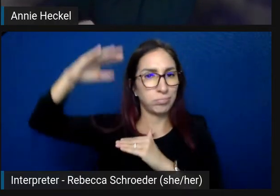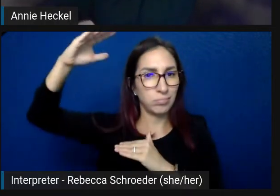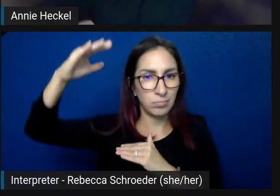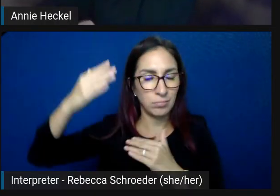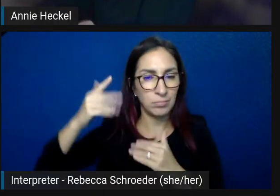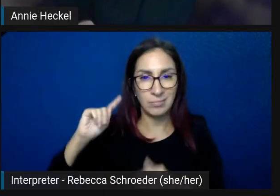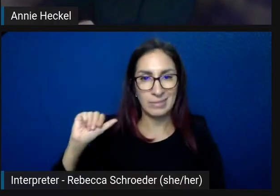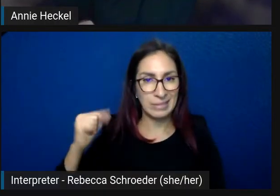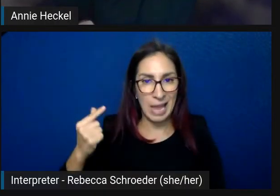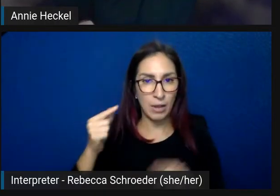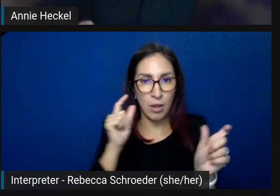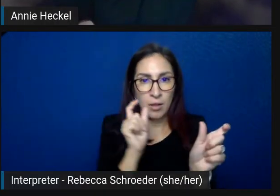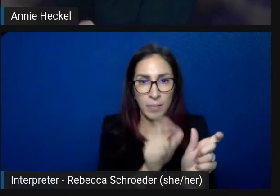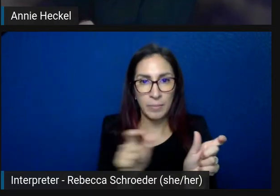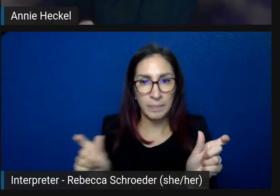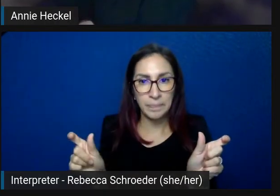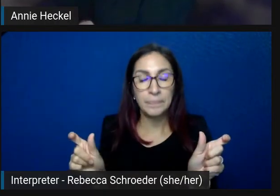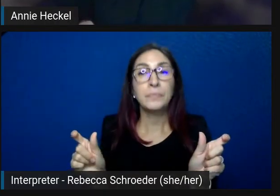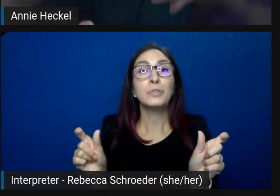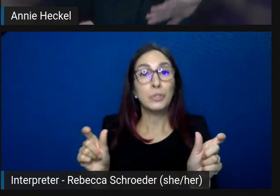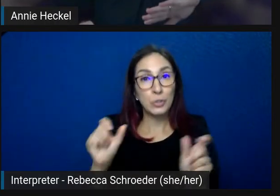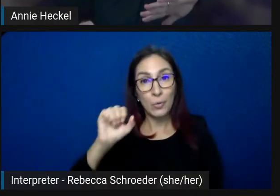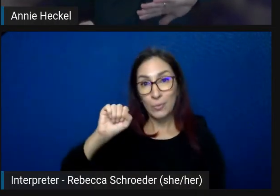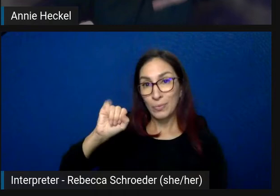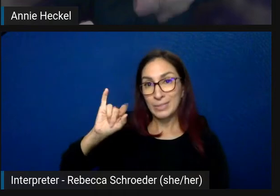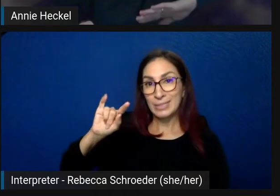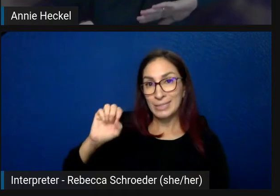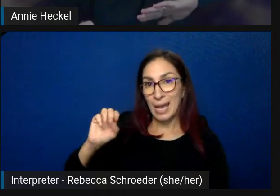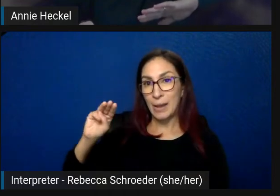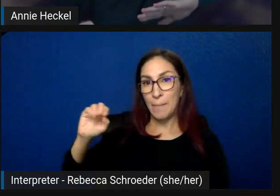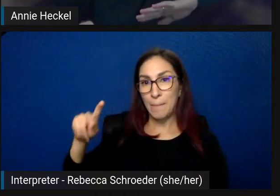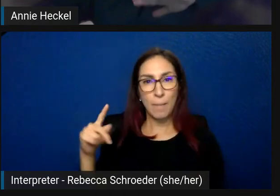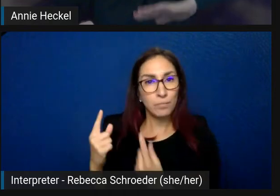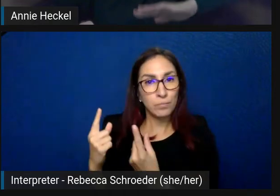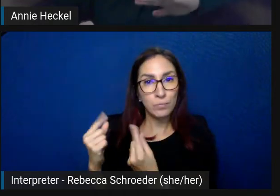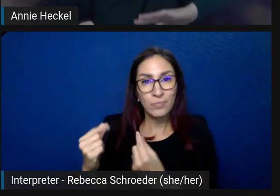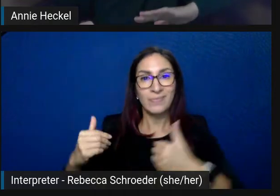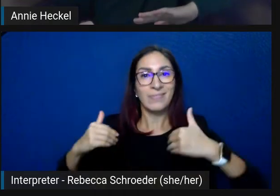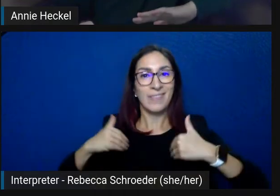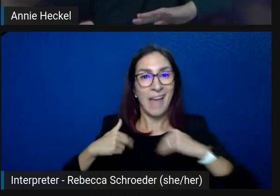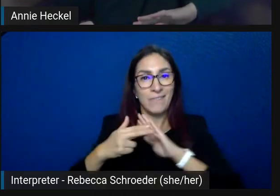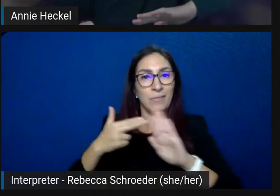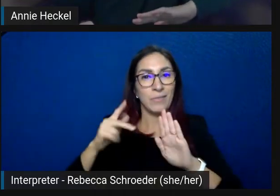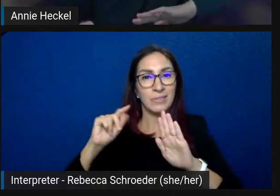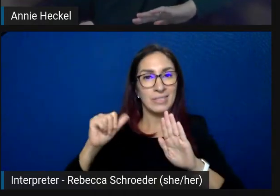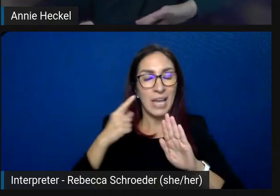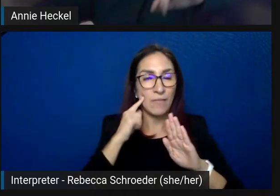The site map does tags, it has those tags that are used to categorize the articles.